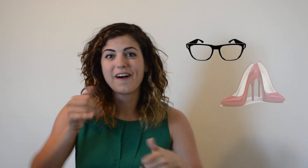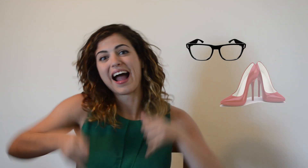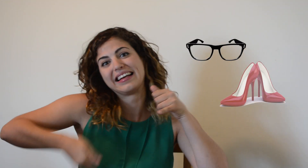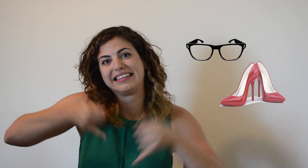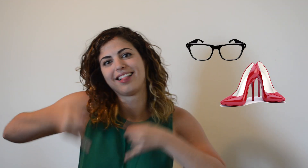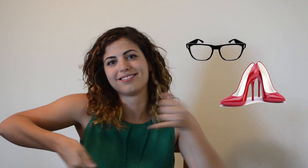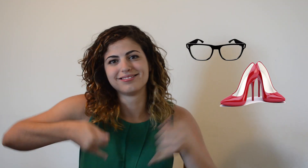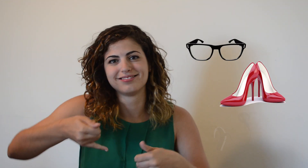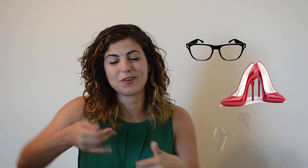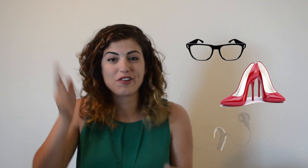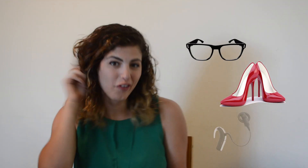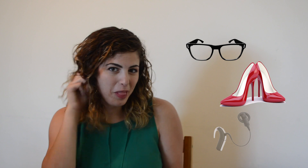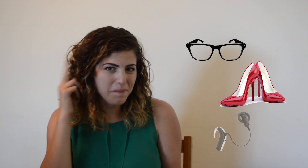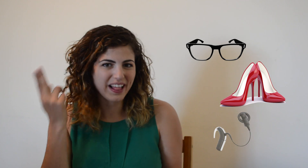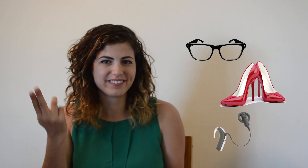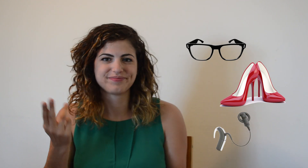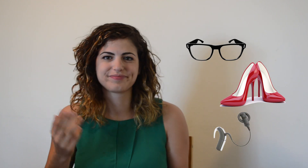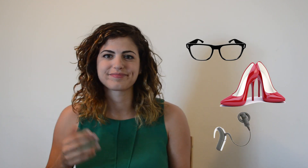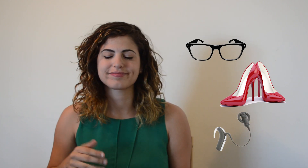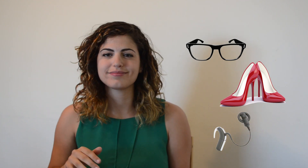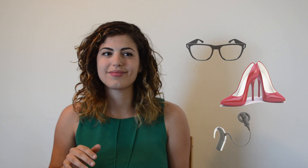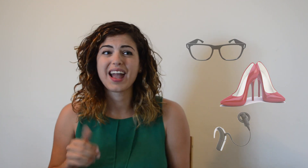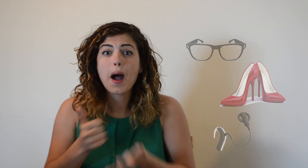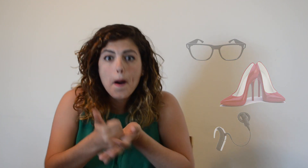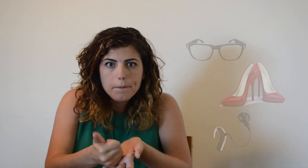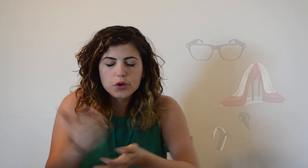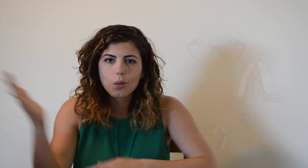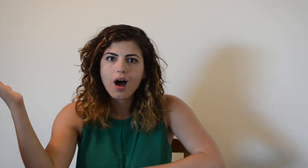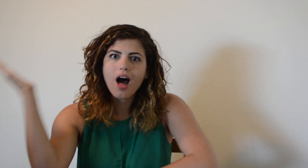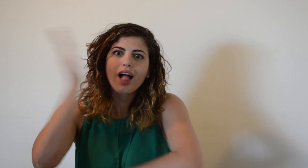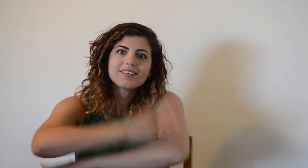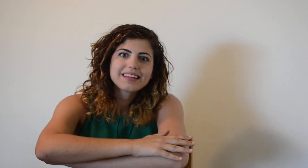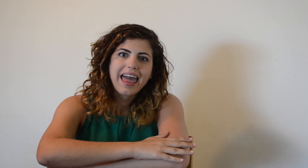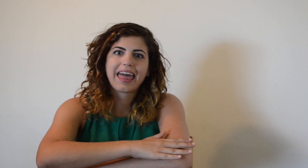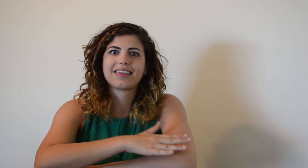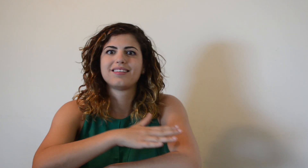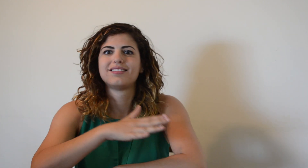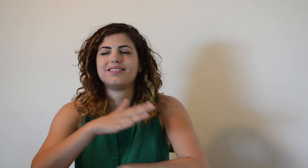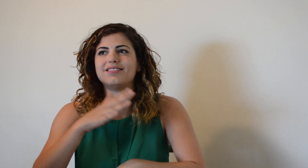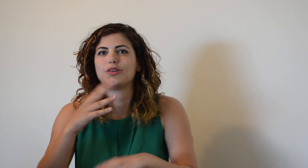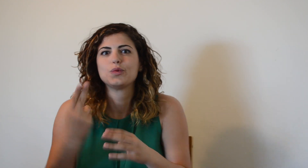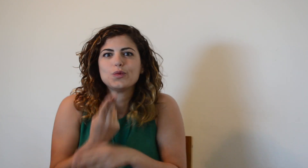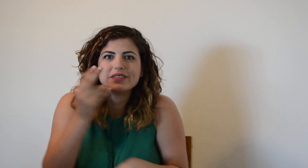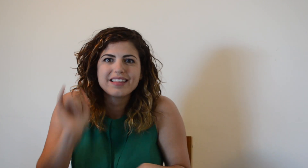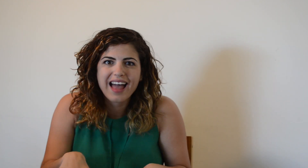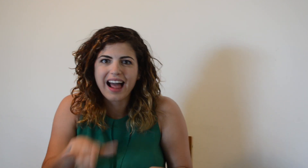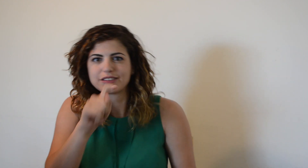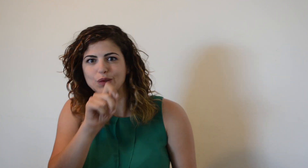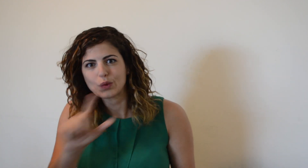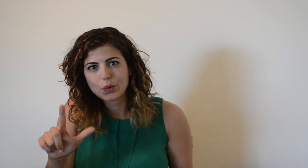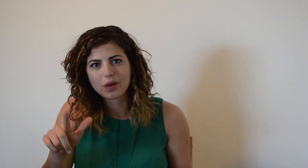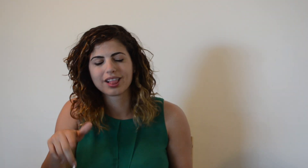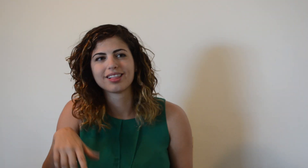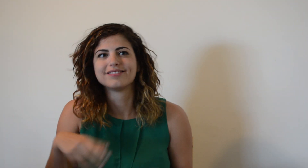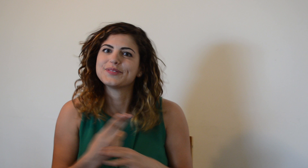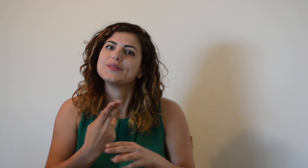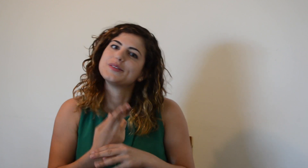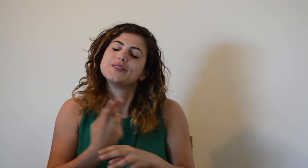or your Cochlear implant. It helps you all throughout the day and use that tool constantly but then after